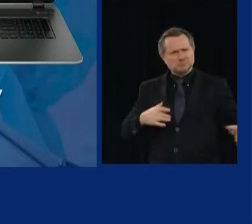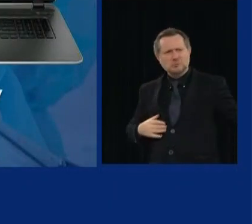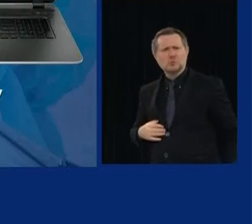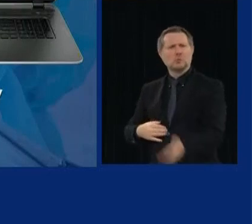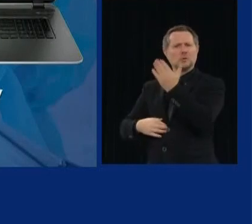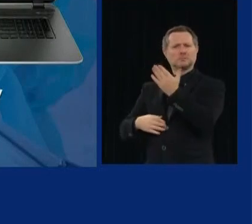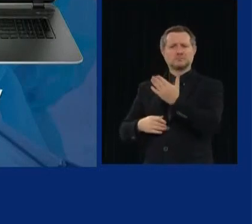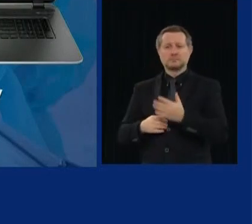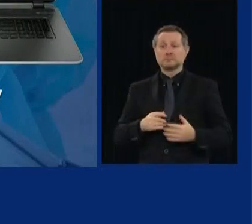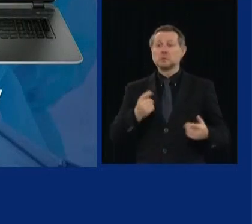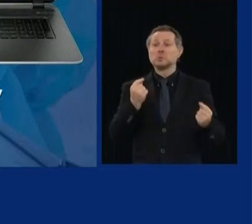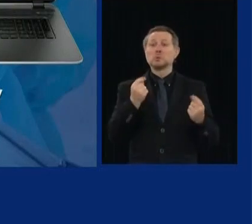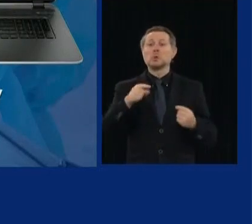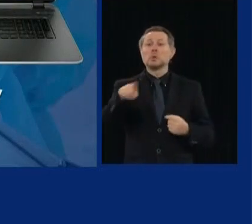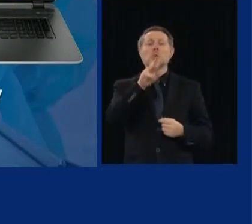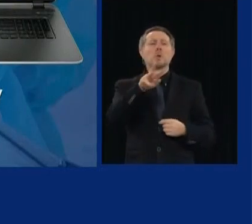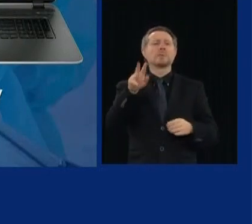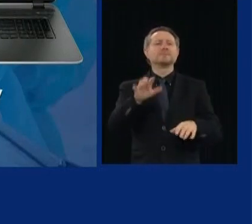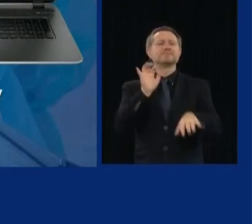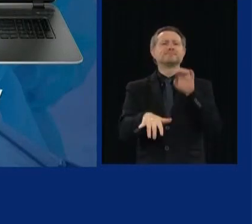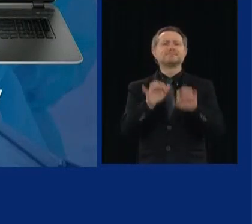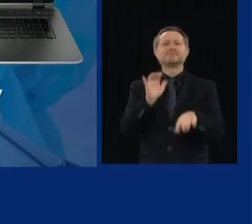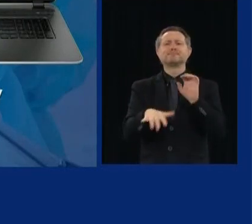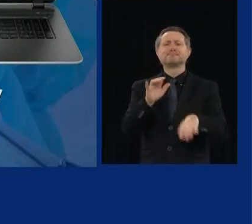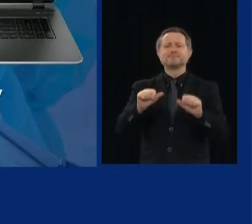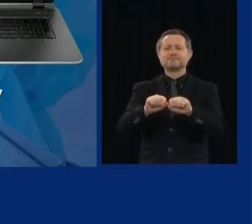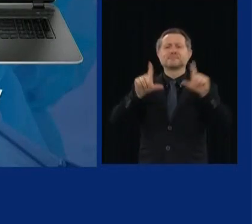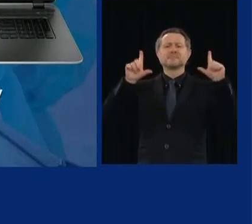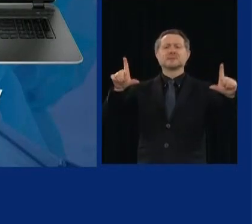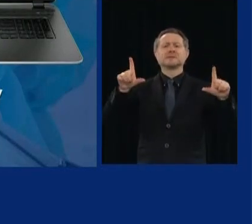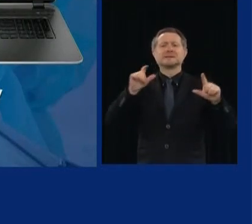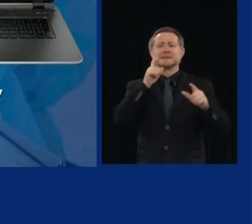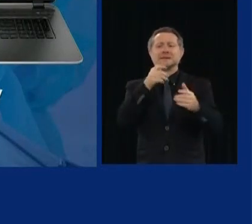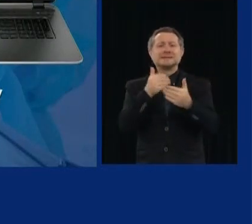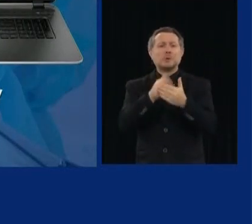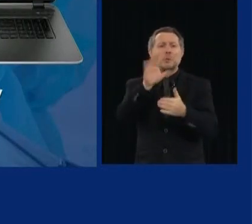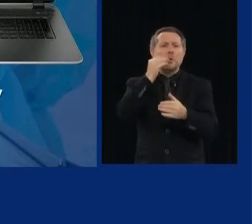TREMENDOUSLY LARGE UNIVERSE OF PEOPLE WHO CAN GET TESTED.